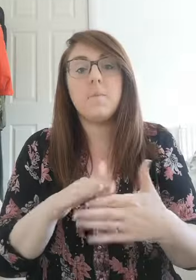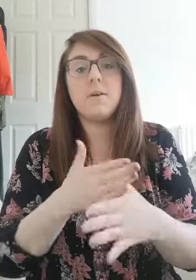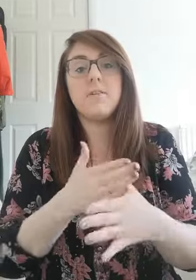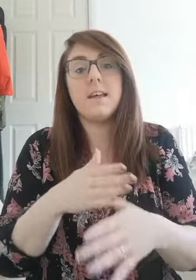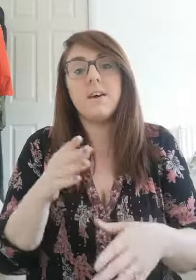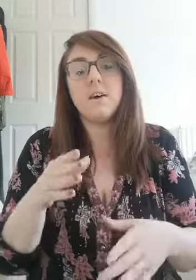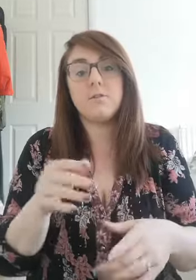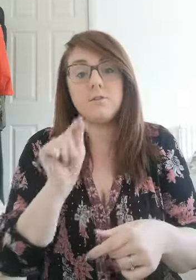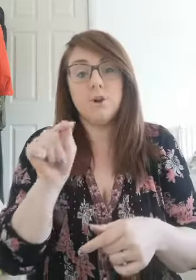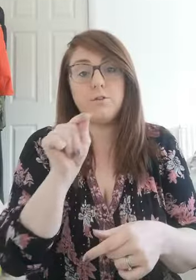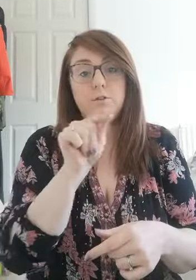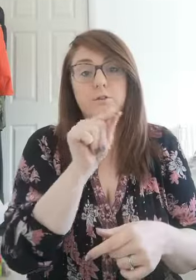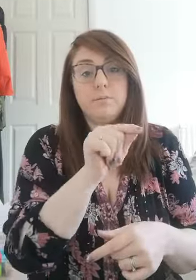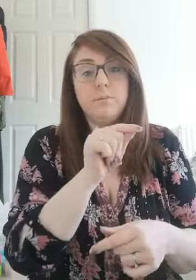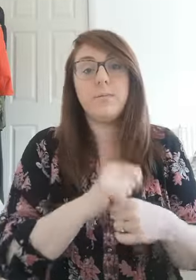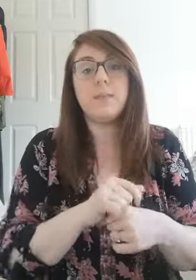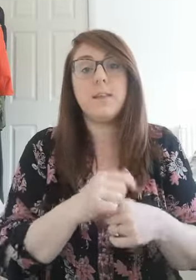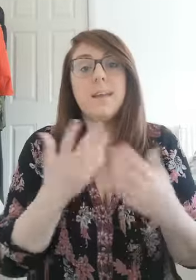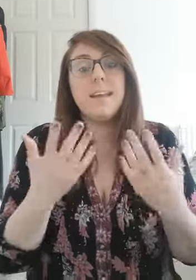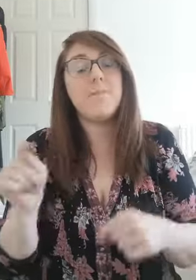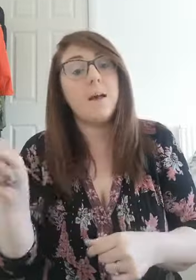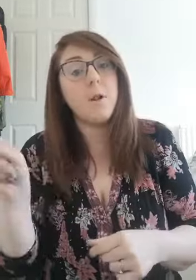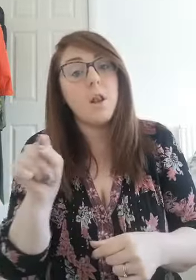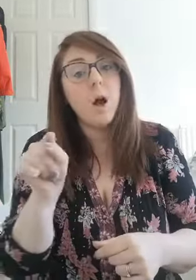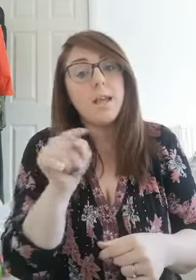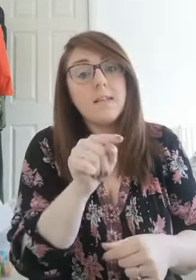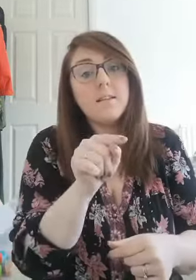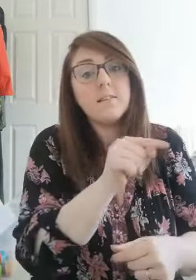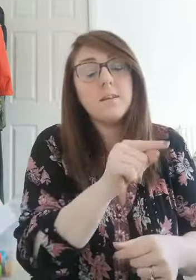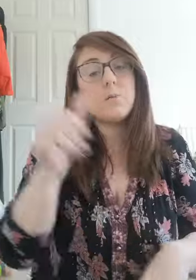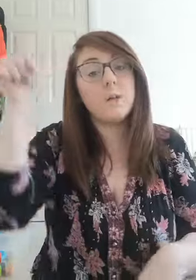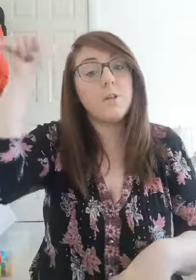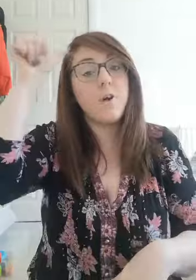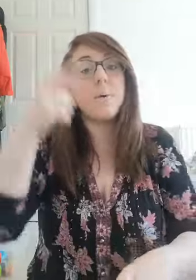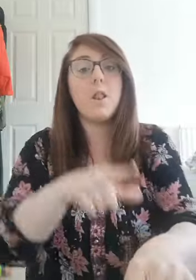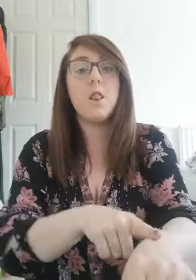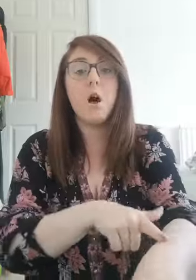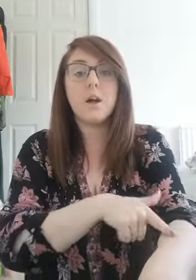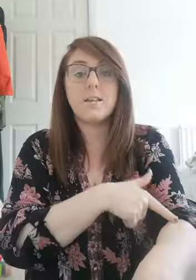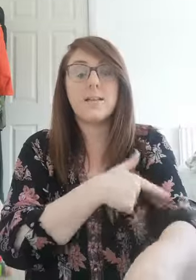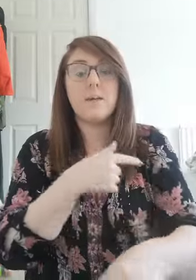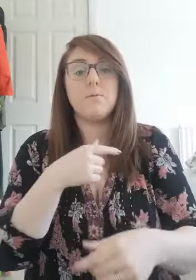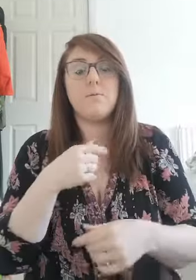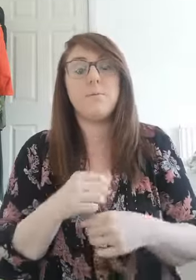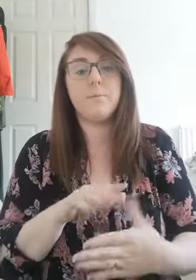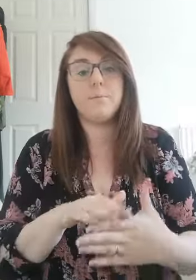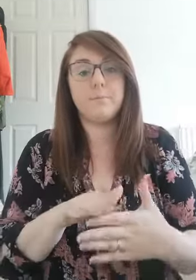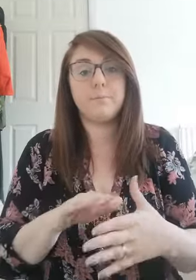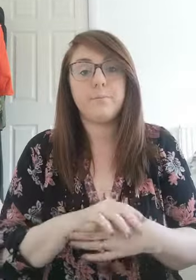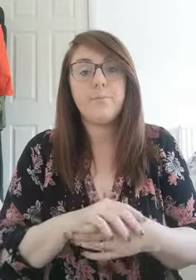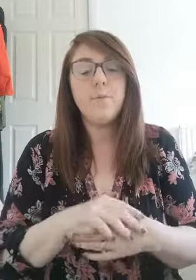because they are dots. If they were lines we would know that they were longer sounds.